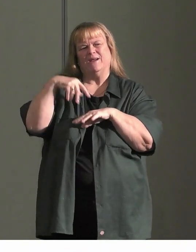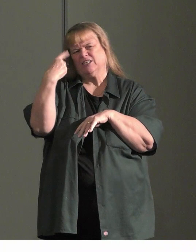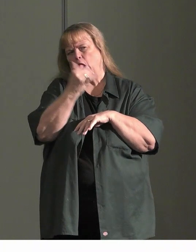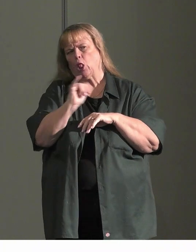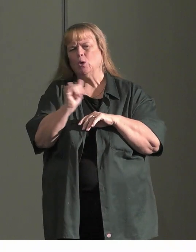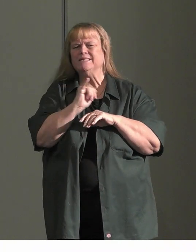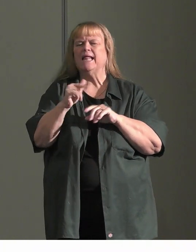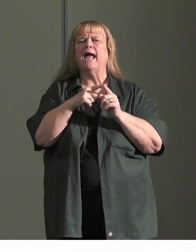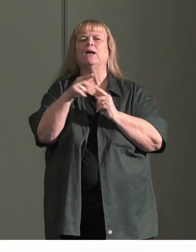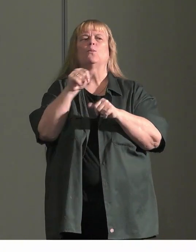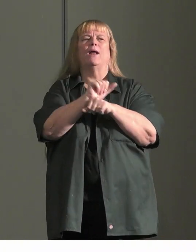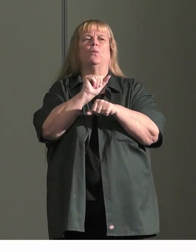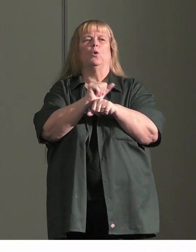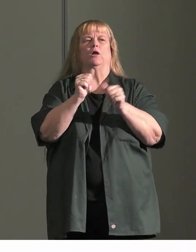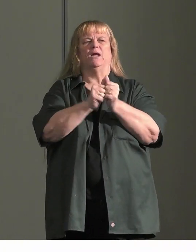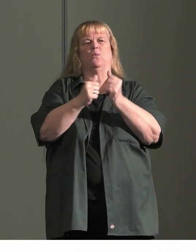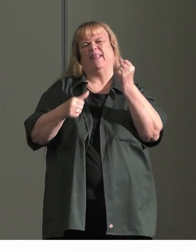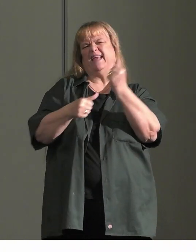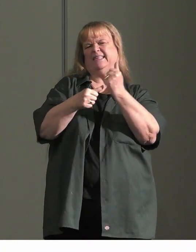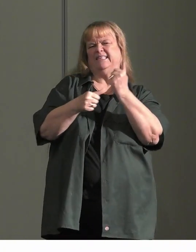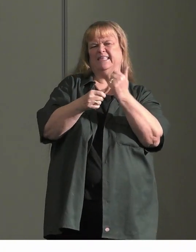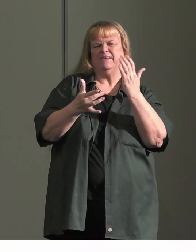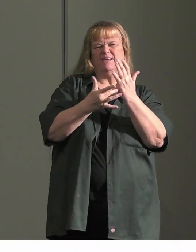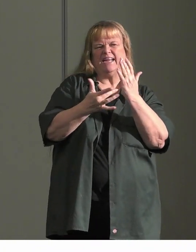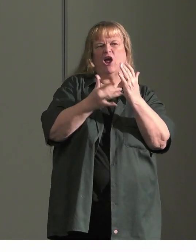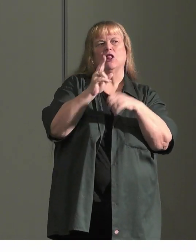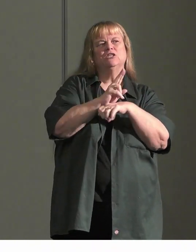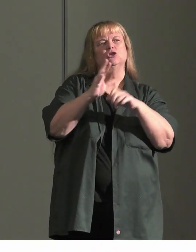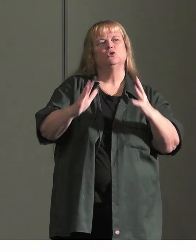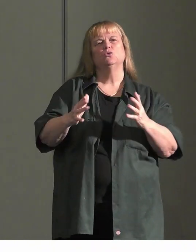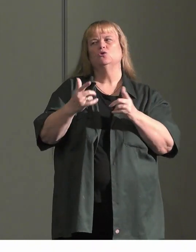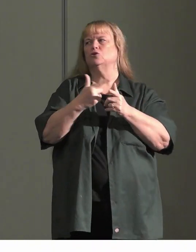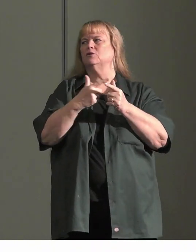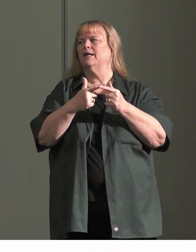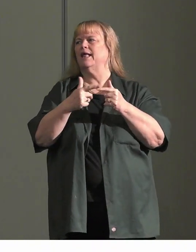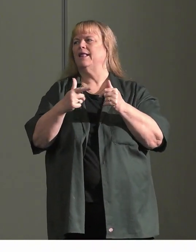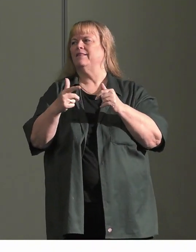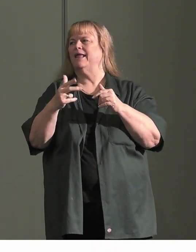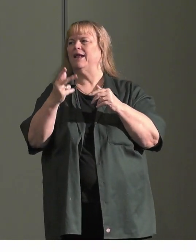when we work with assistive technology users. And we will geek out on findings for a little